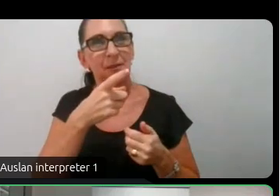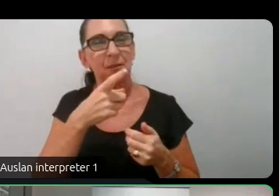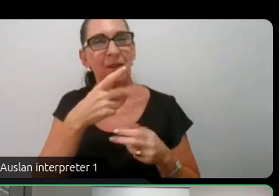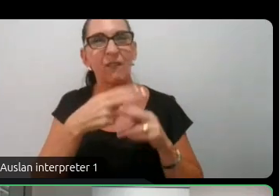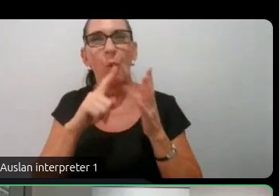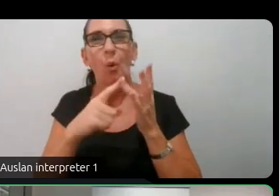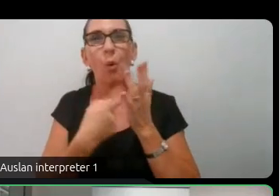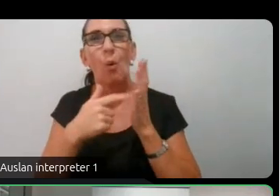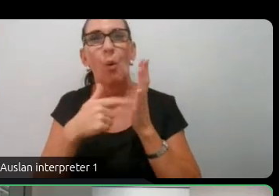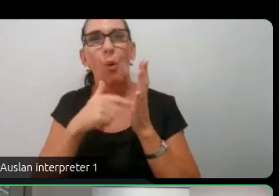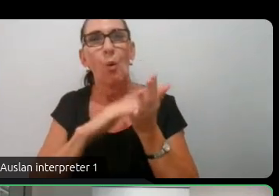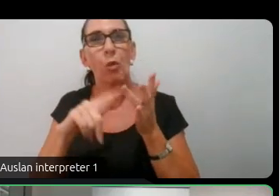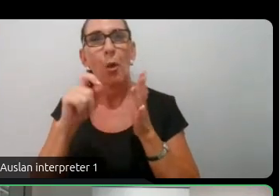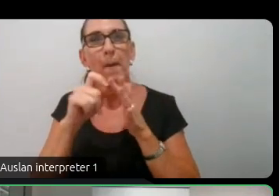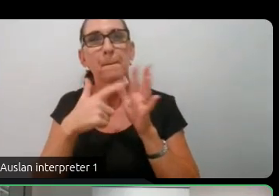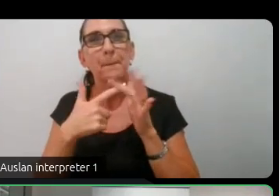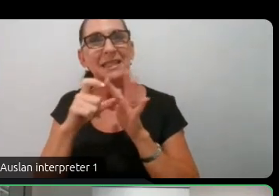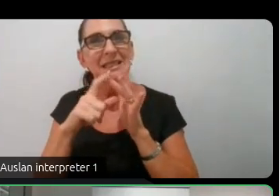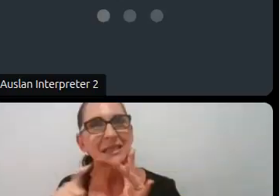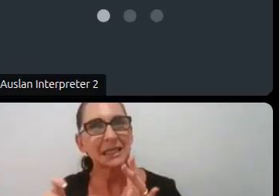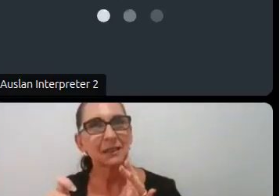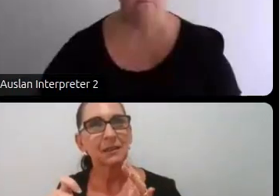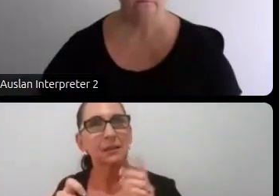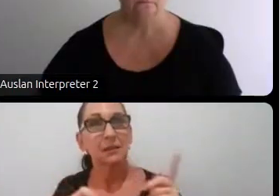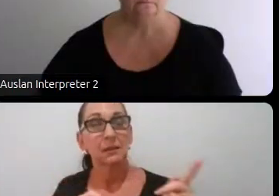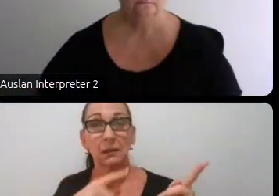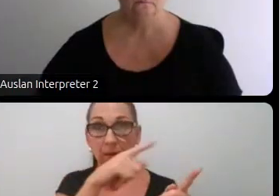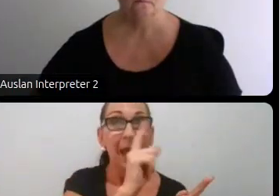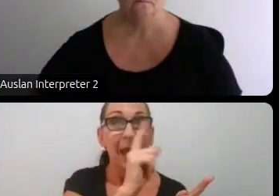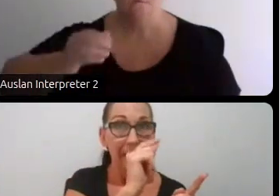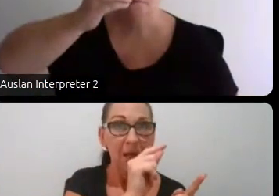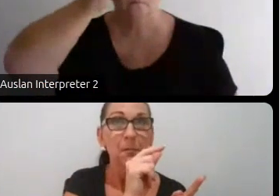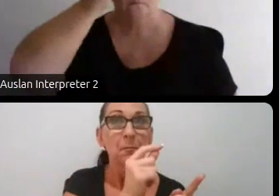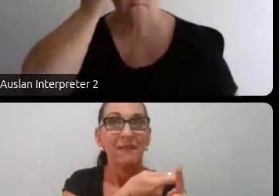people who require those. The orthopedic can be funded, but the actual shoe itself cannot